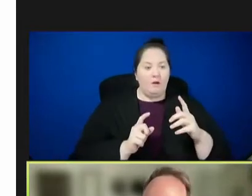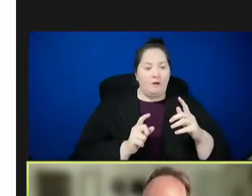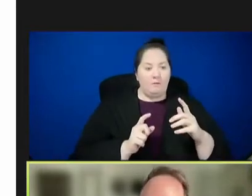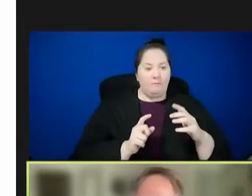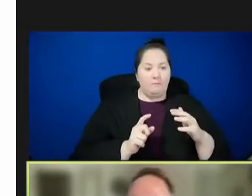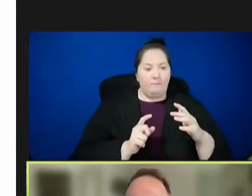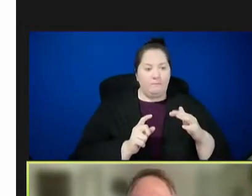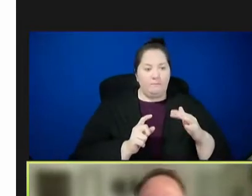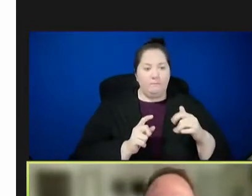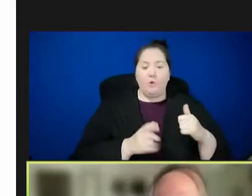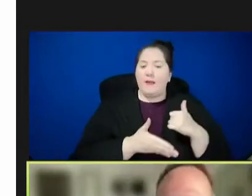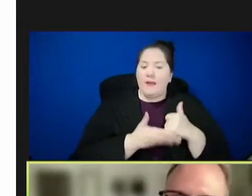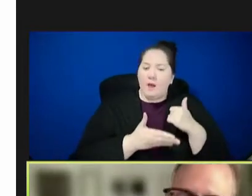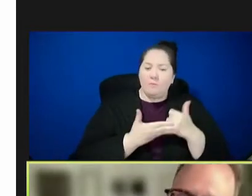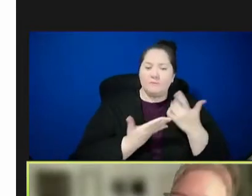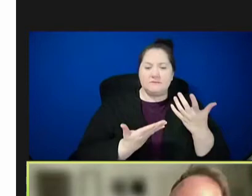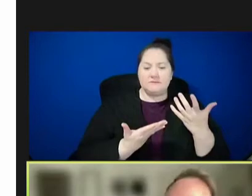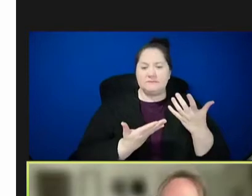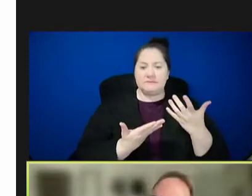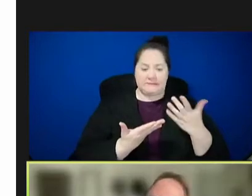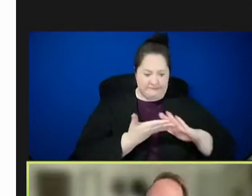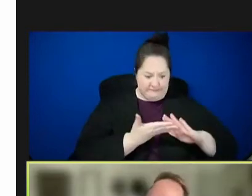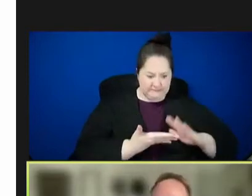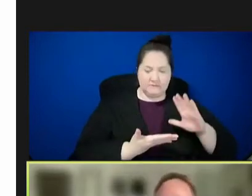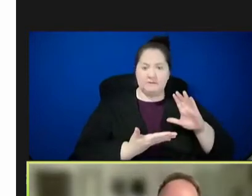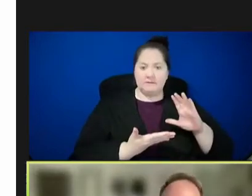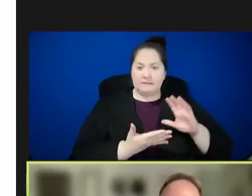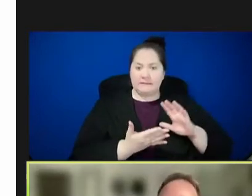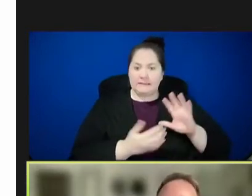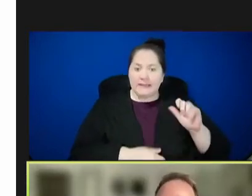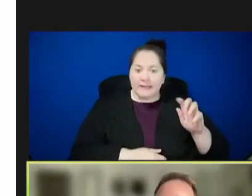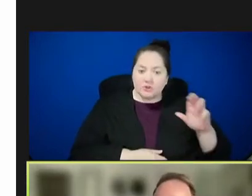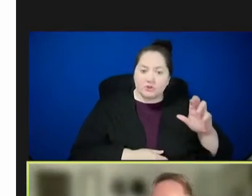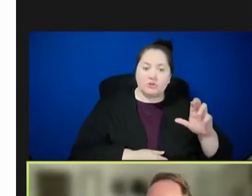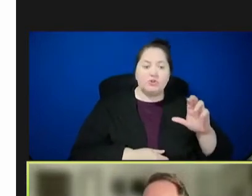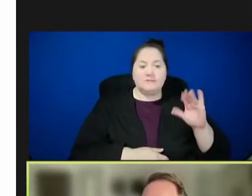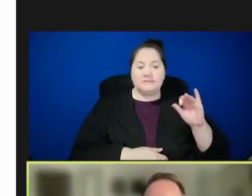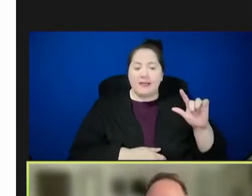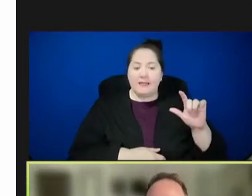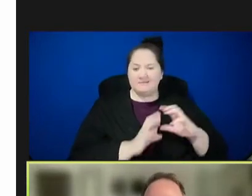help clear cancer cells in their body. This is a general concept that could be applied to many